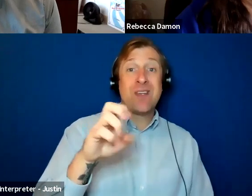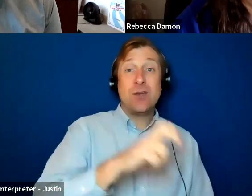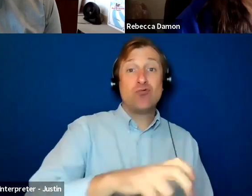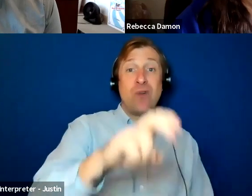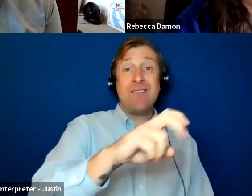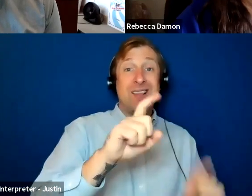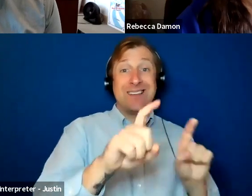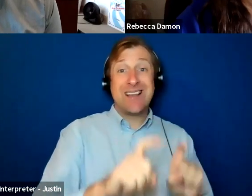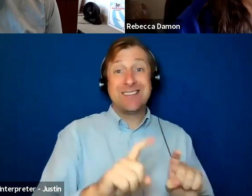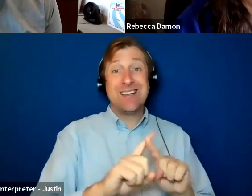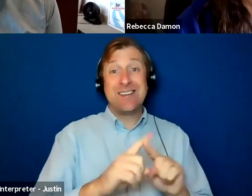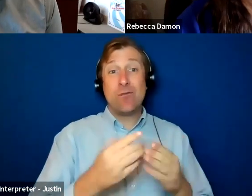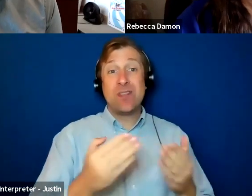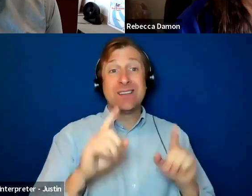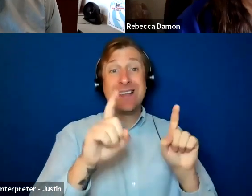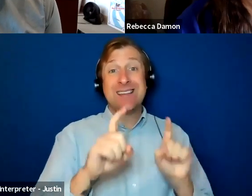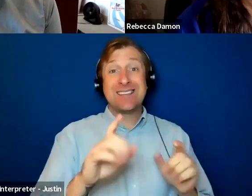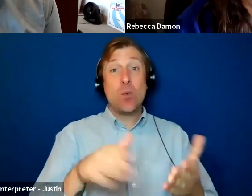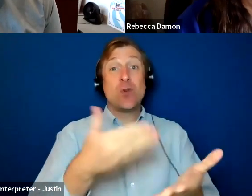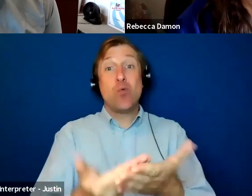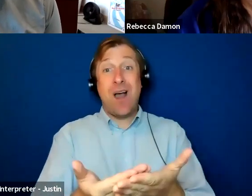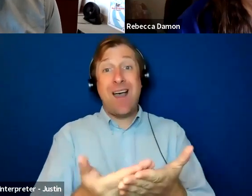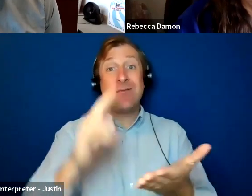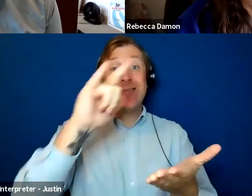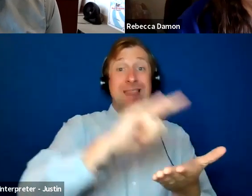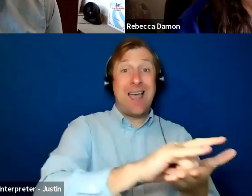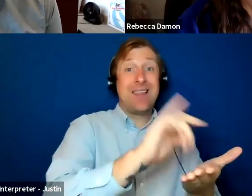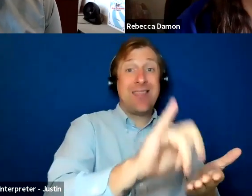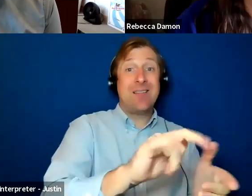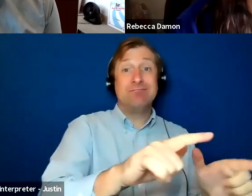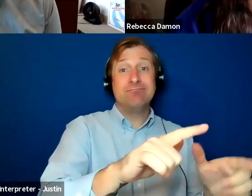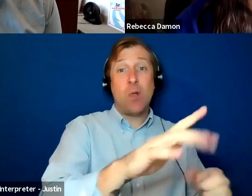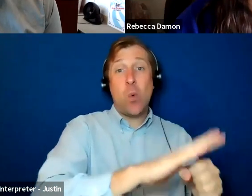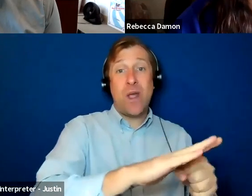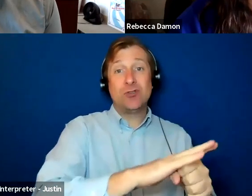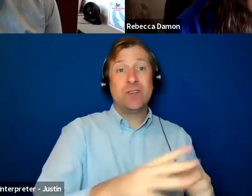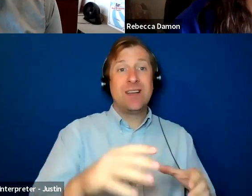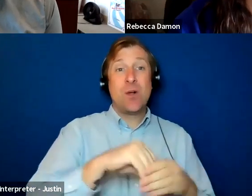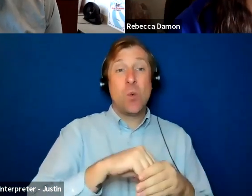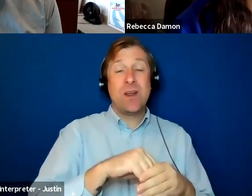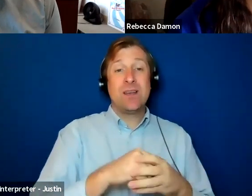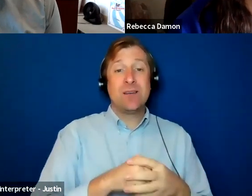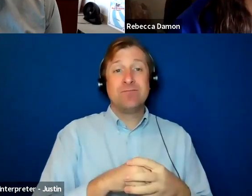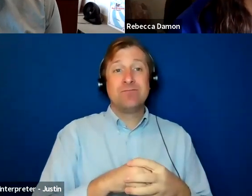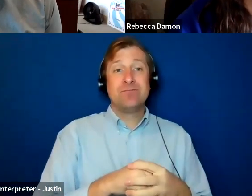including things like testing once you arrive at the distant location, including provisions that provide for